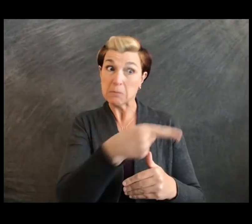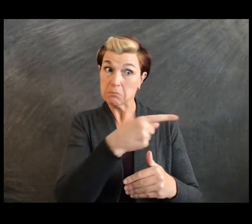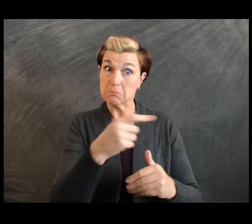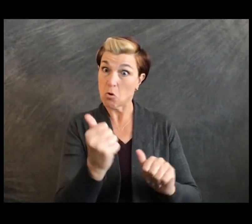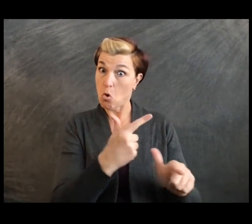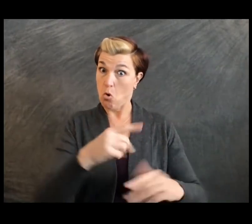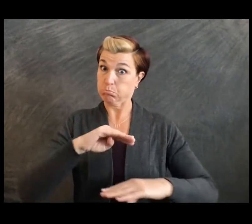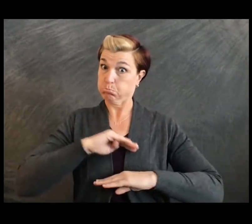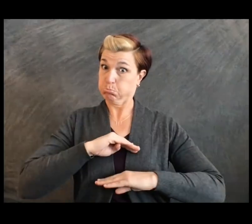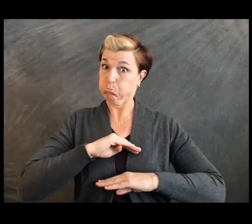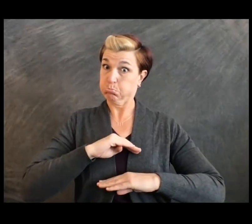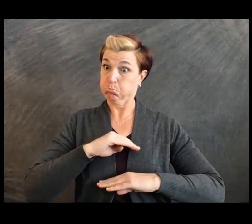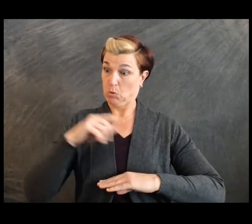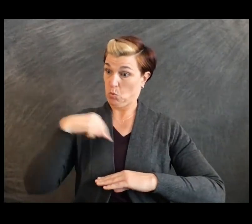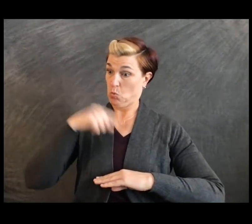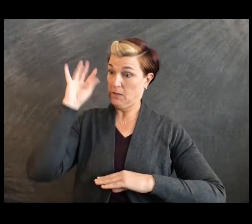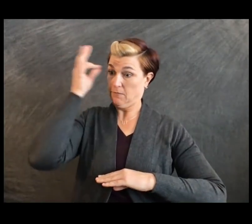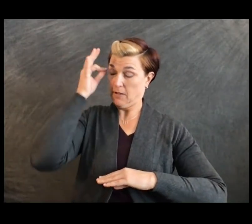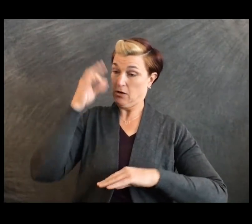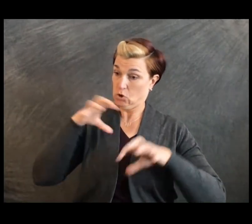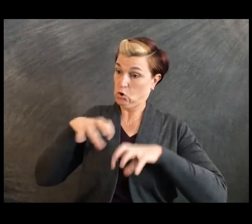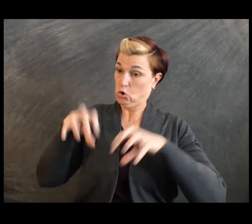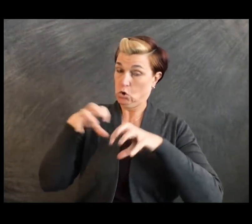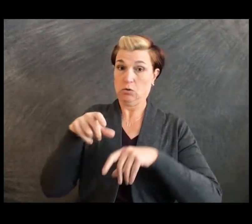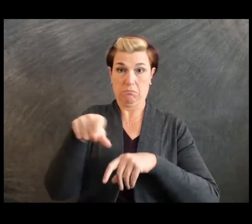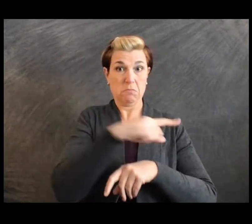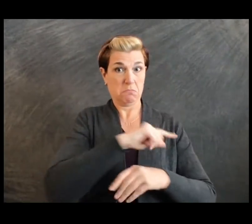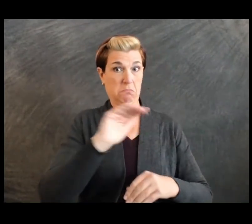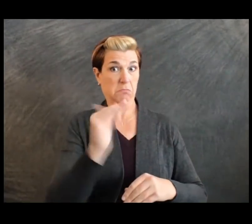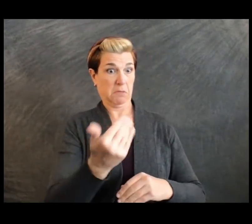coordination between the federal government and the governor's states and